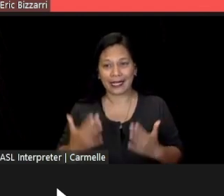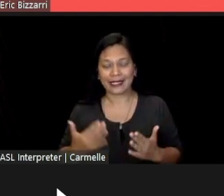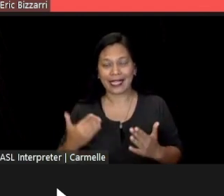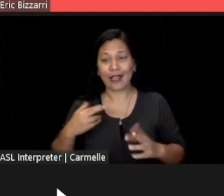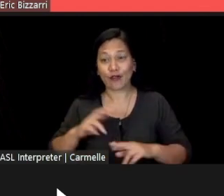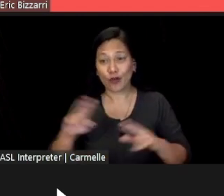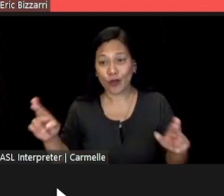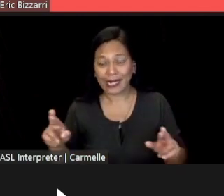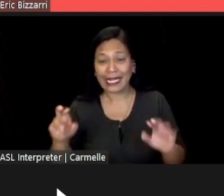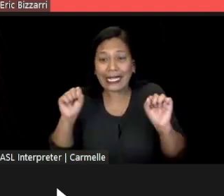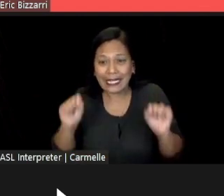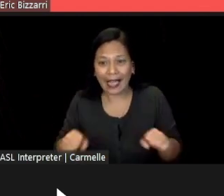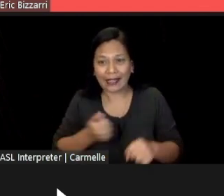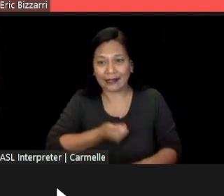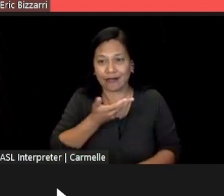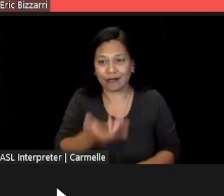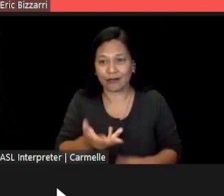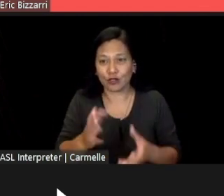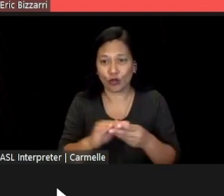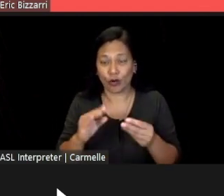outlet to create and tell stories because we're a big country.